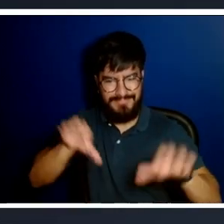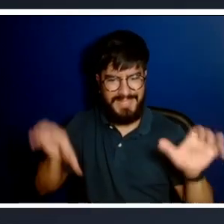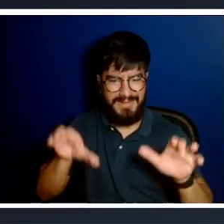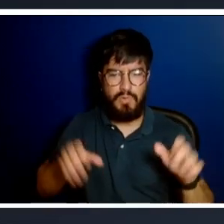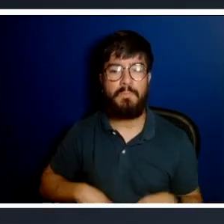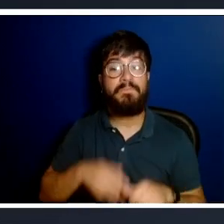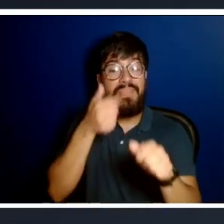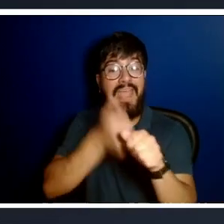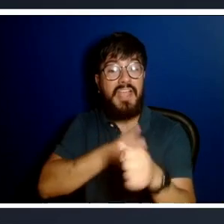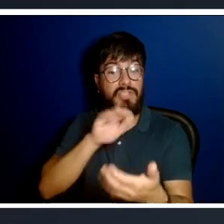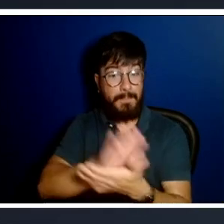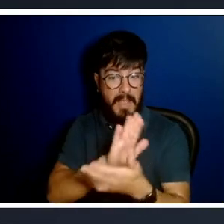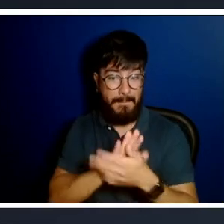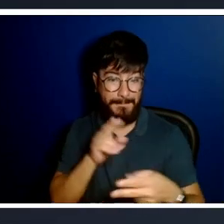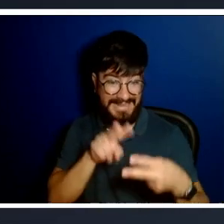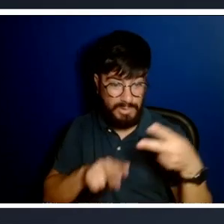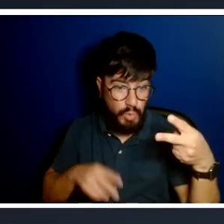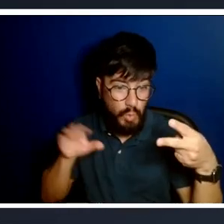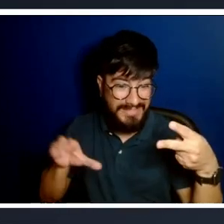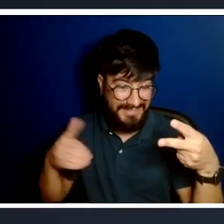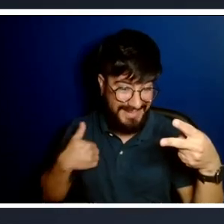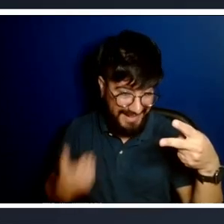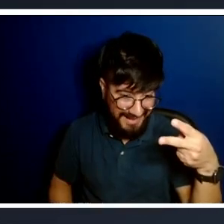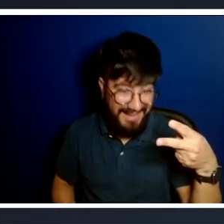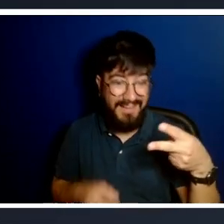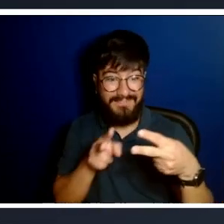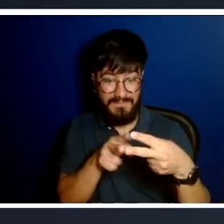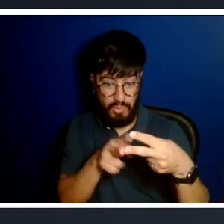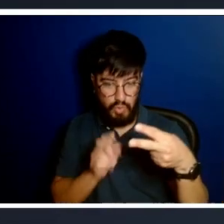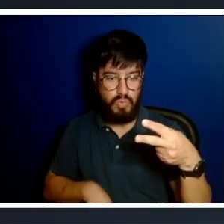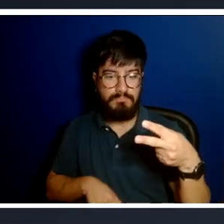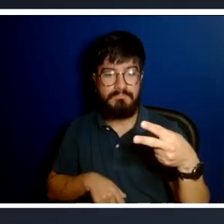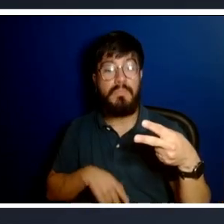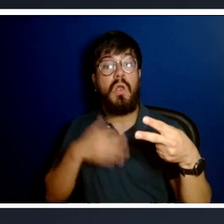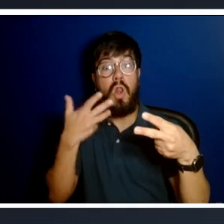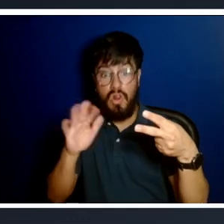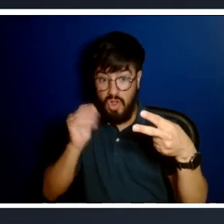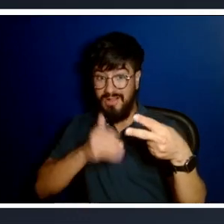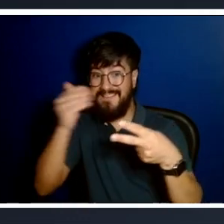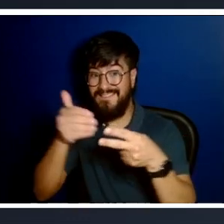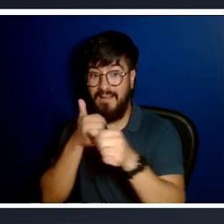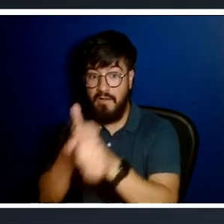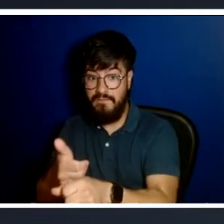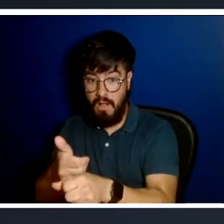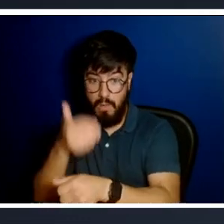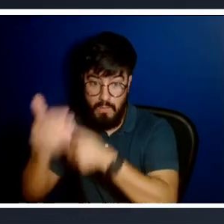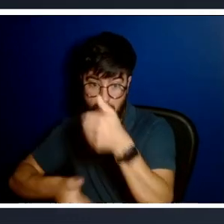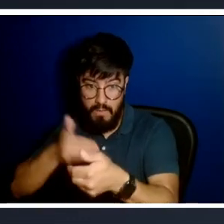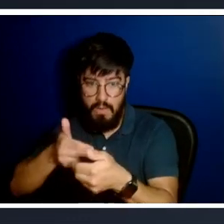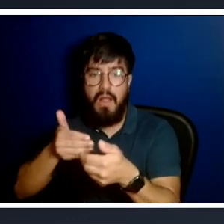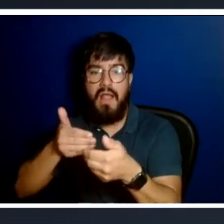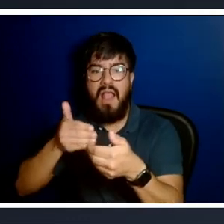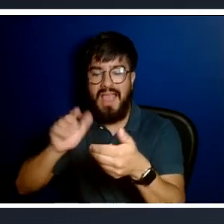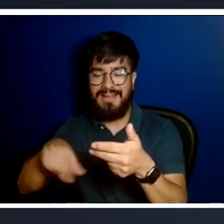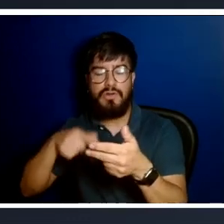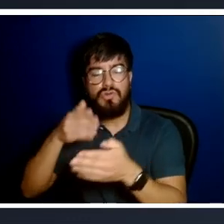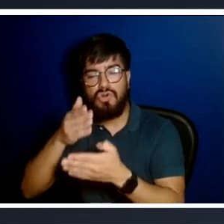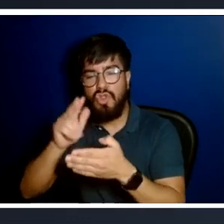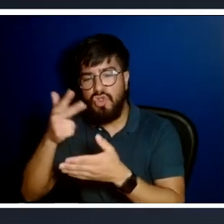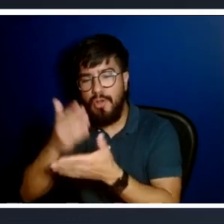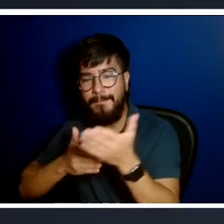a follow along and a post activity sheet. So, for example a follow along -- the follow along